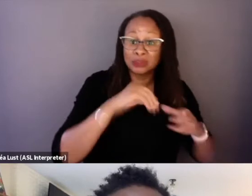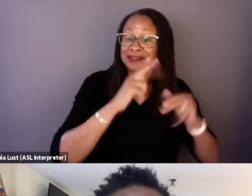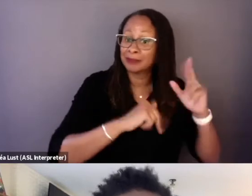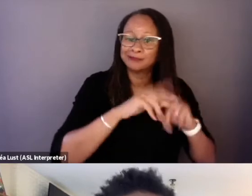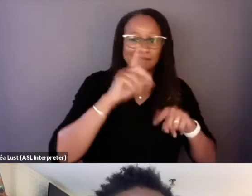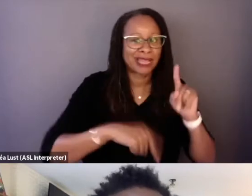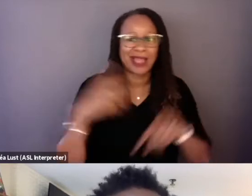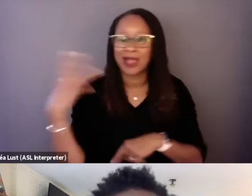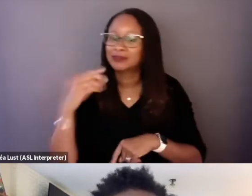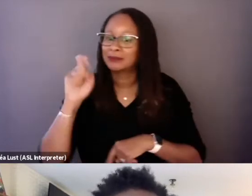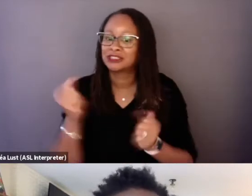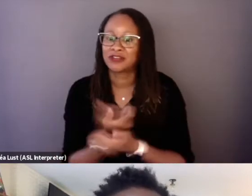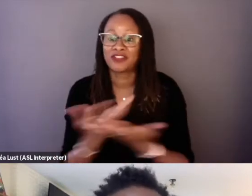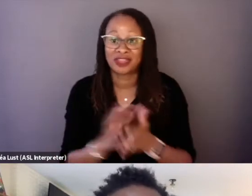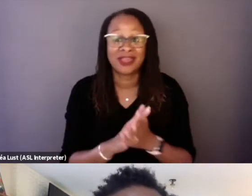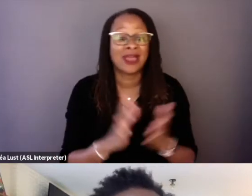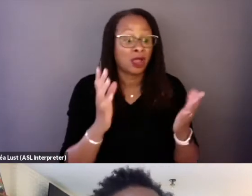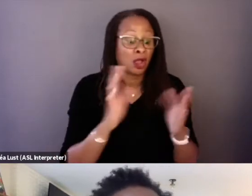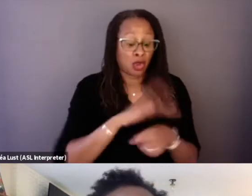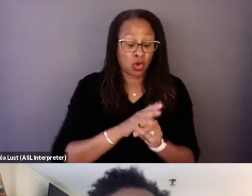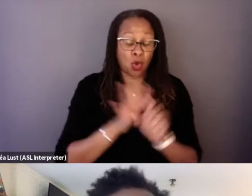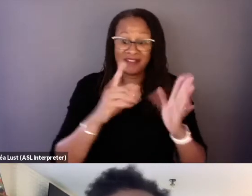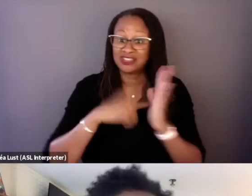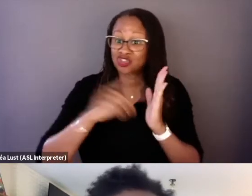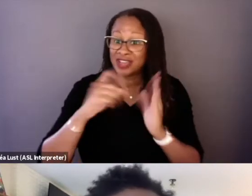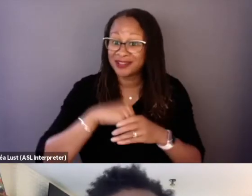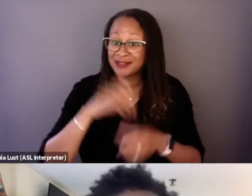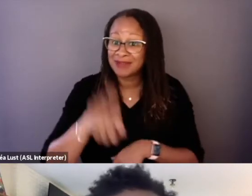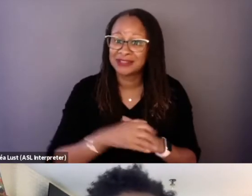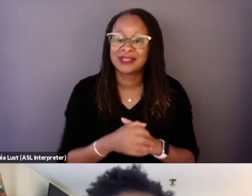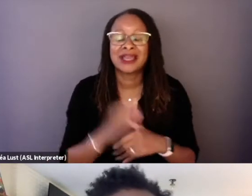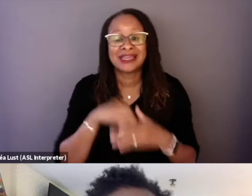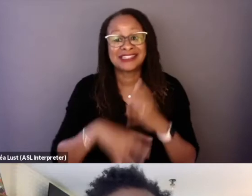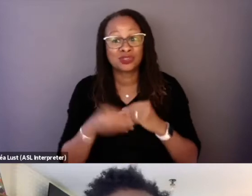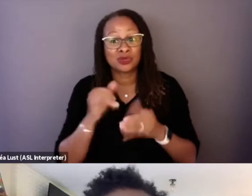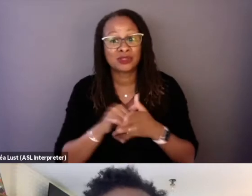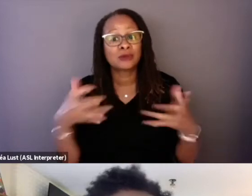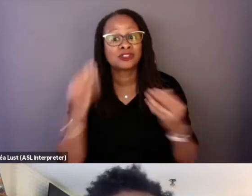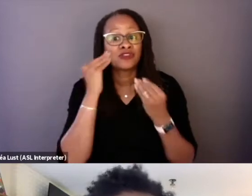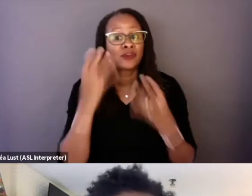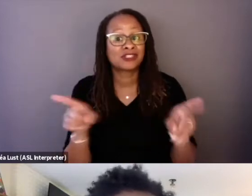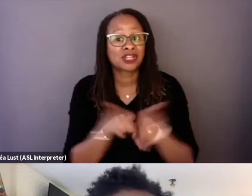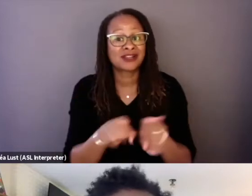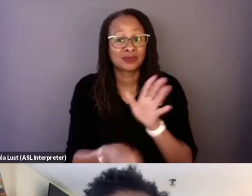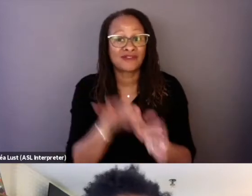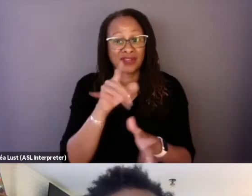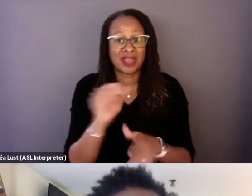in addition to so much information that we were finding out as we were shooting,